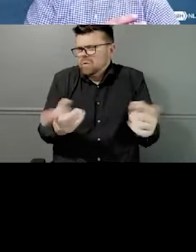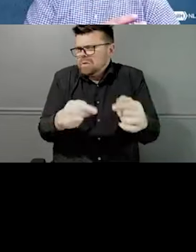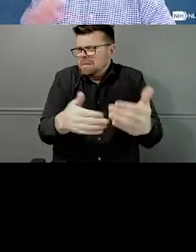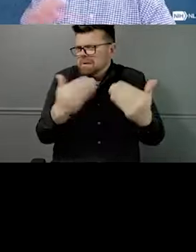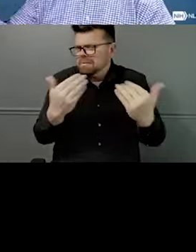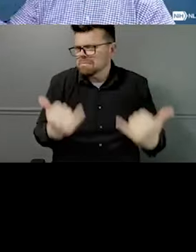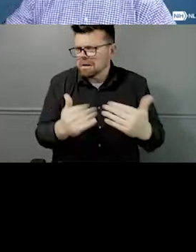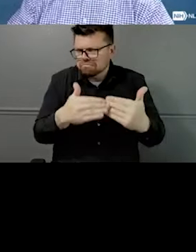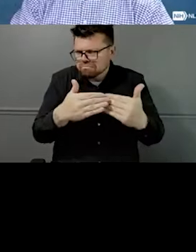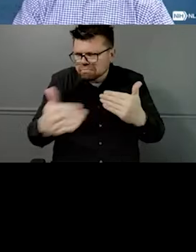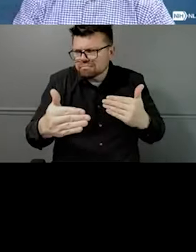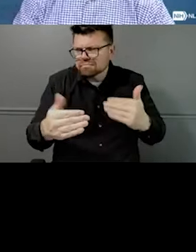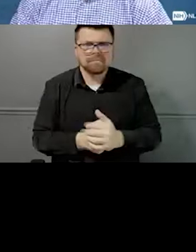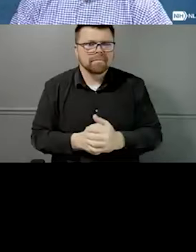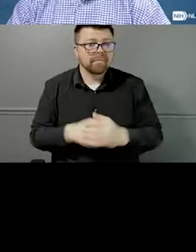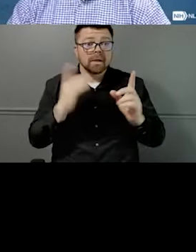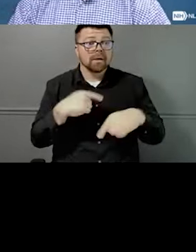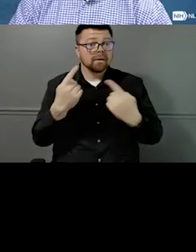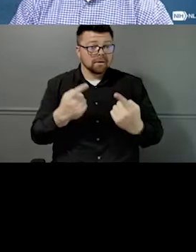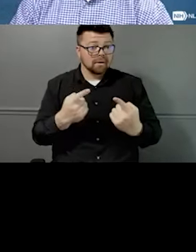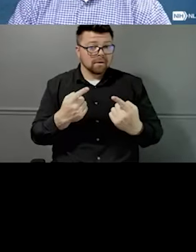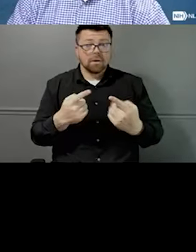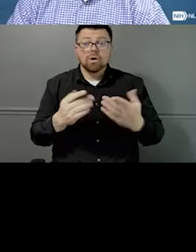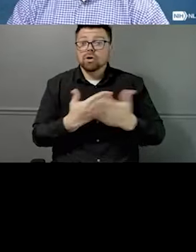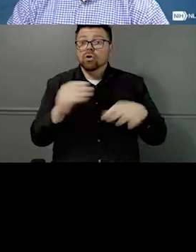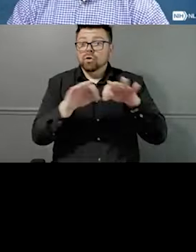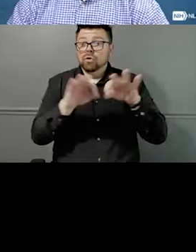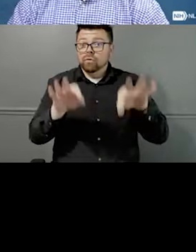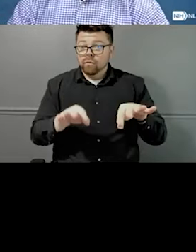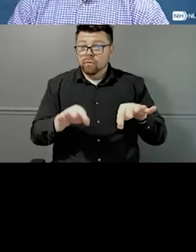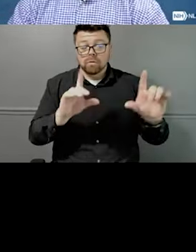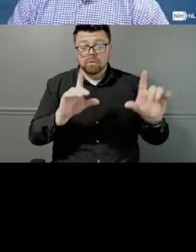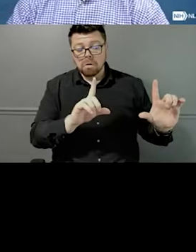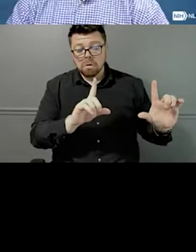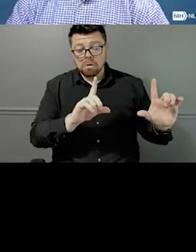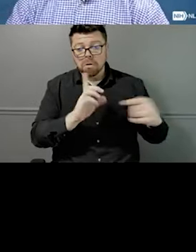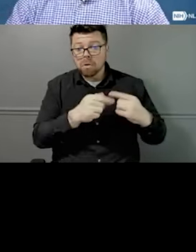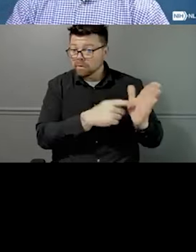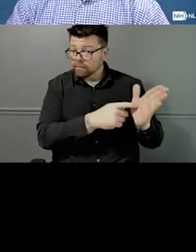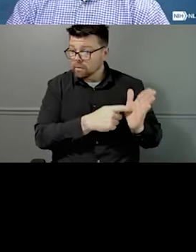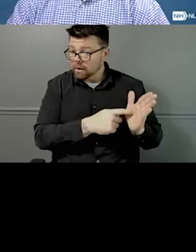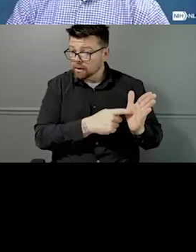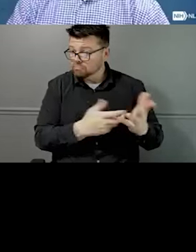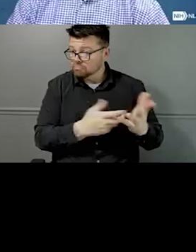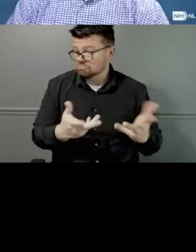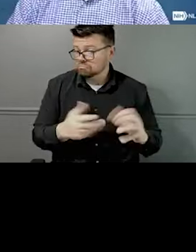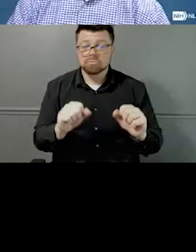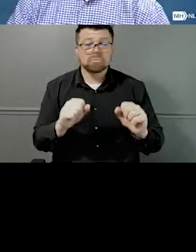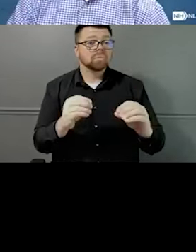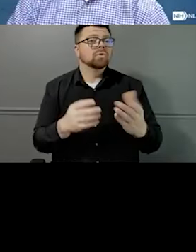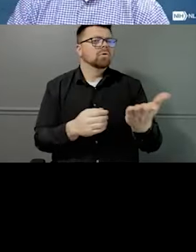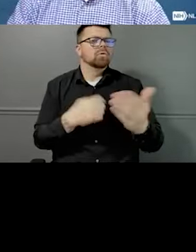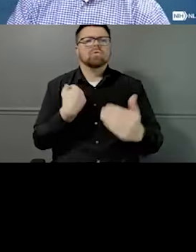now until the new forms and when they are required. We just added the new forms.